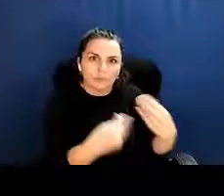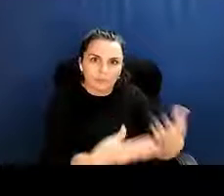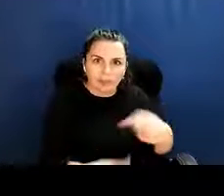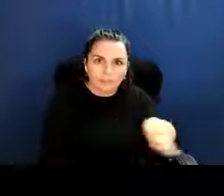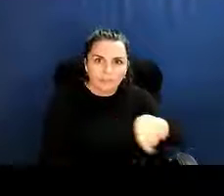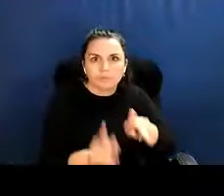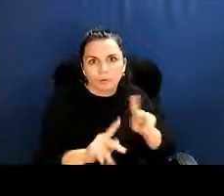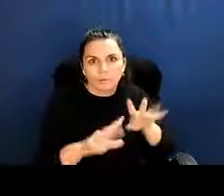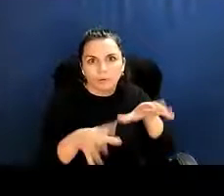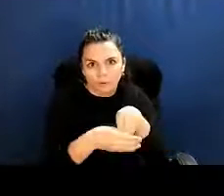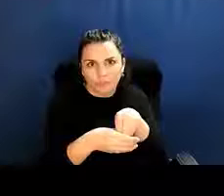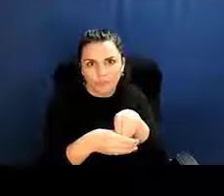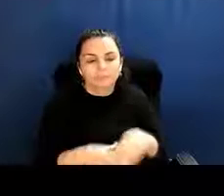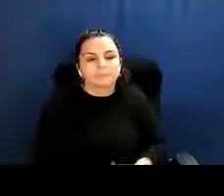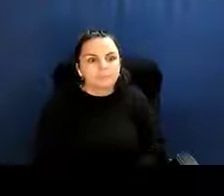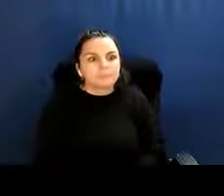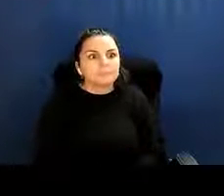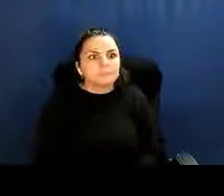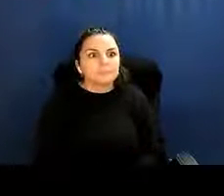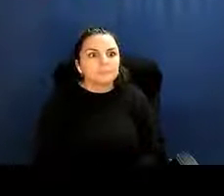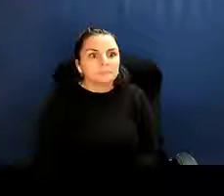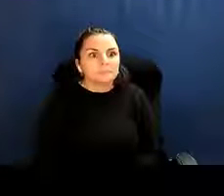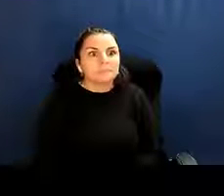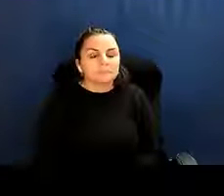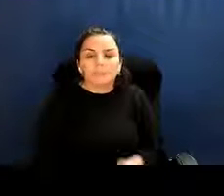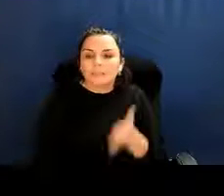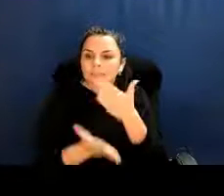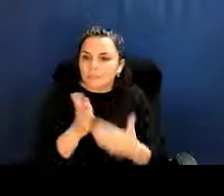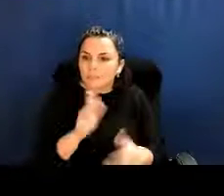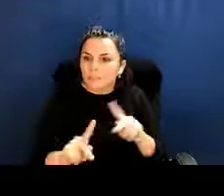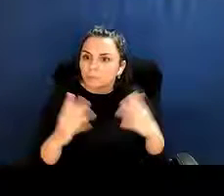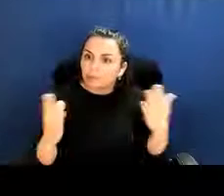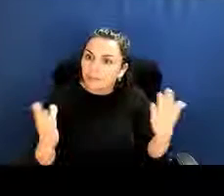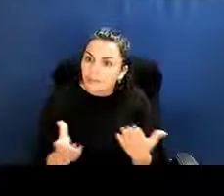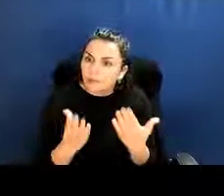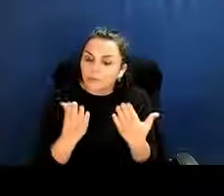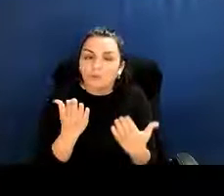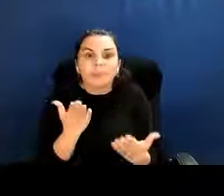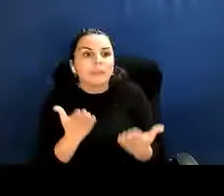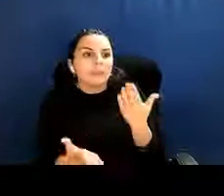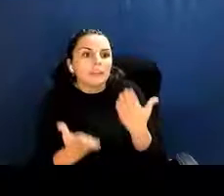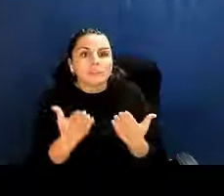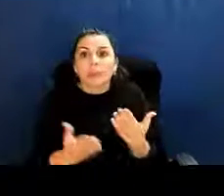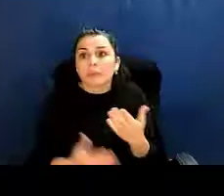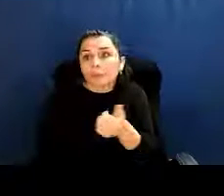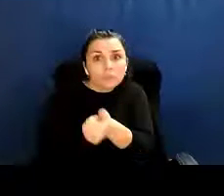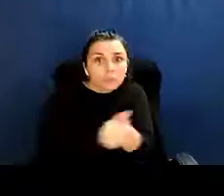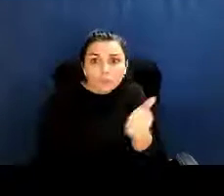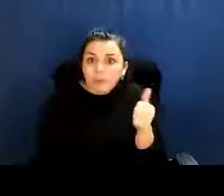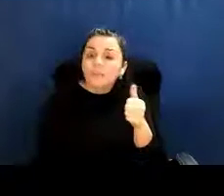Okay, so now some of you in the audience today may be social scientists such as psychologists,